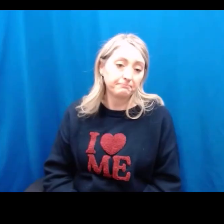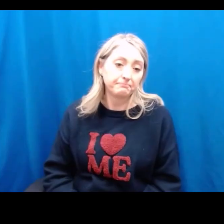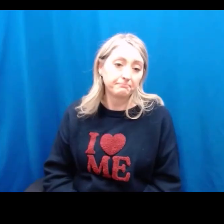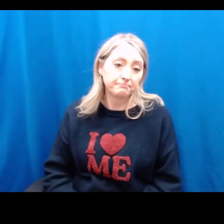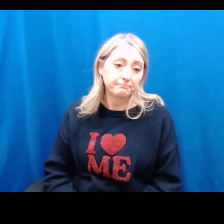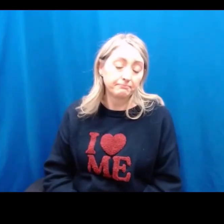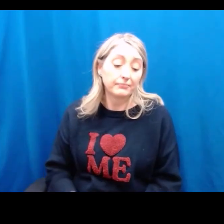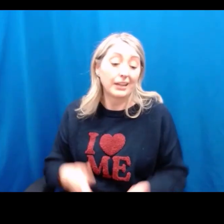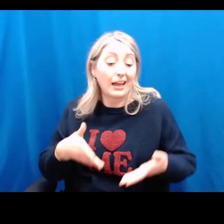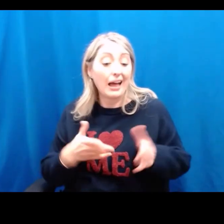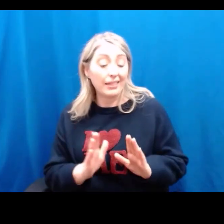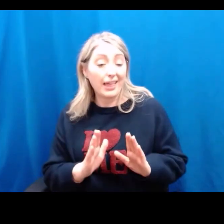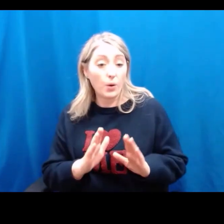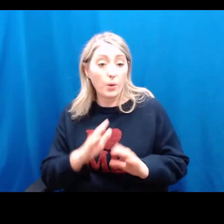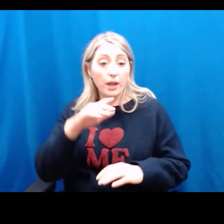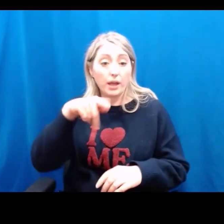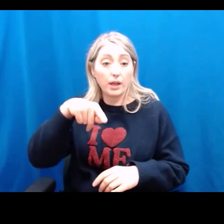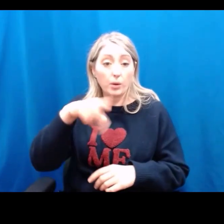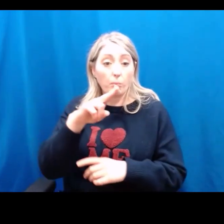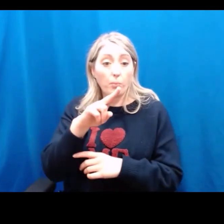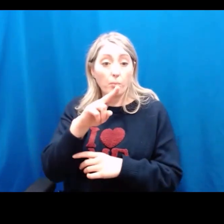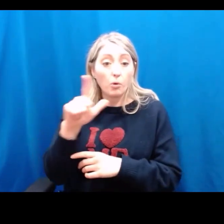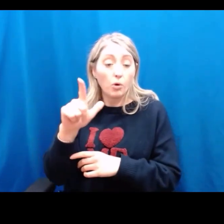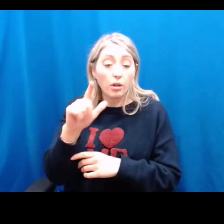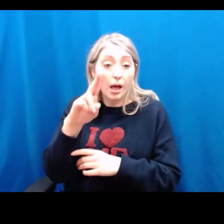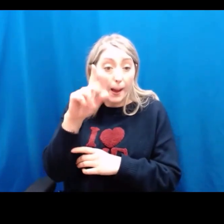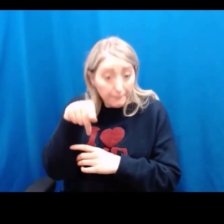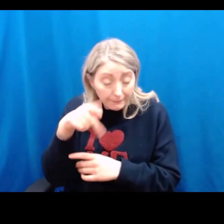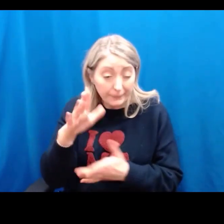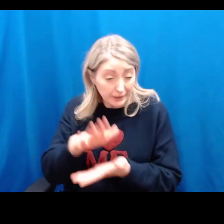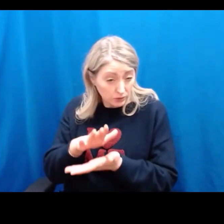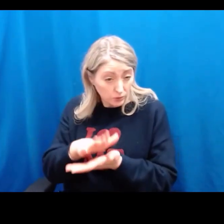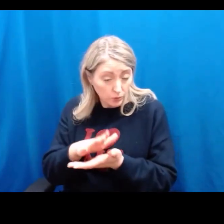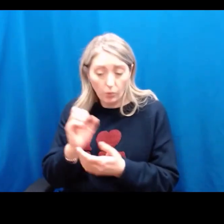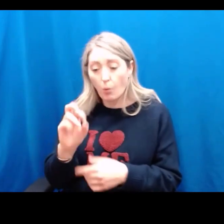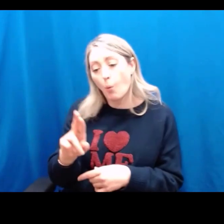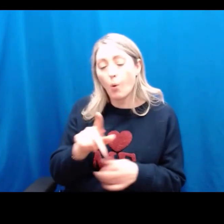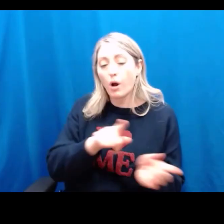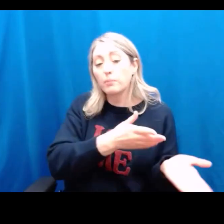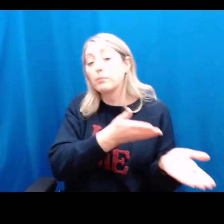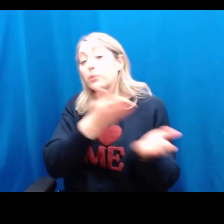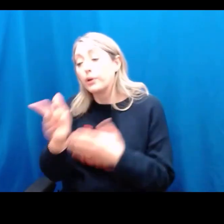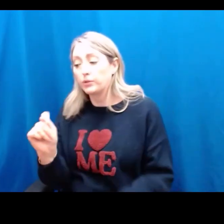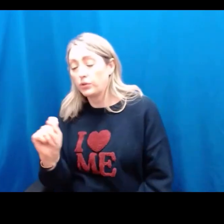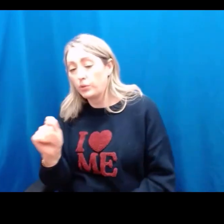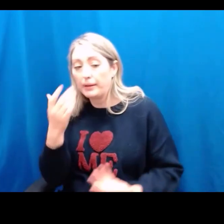a pull up at school, and I don't know if that helps. I'm happy to